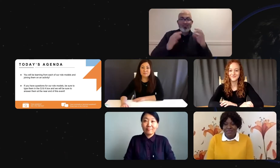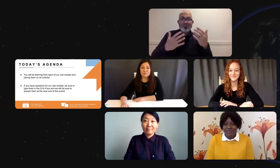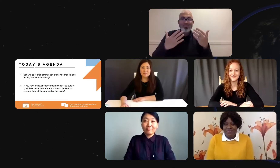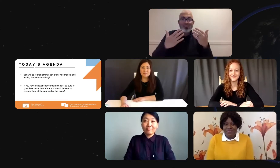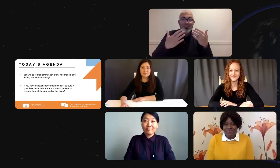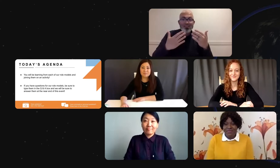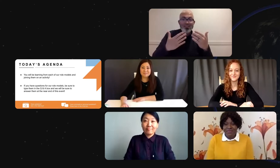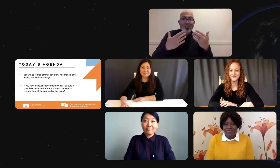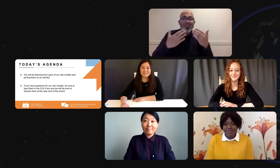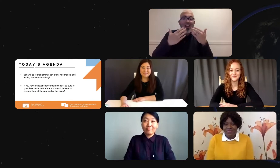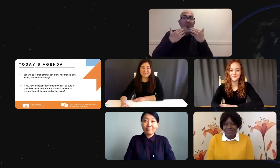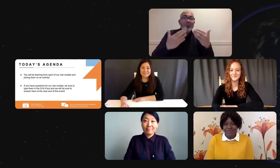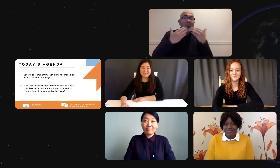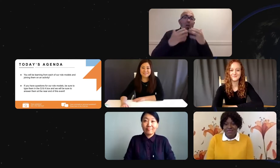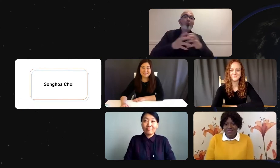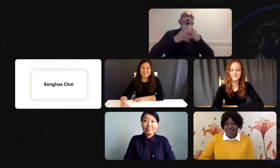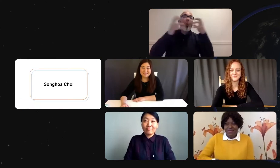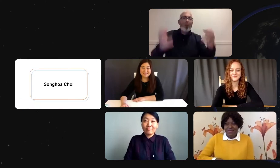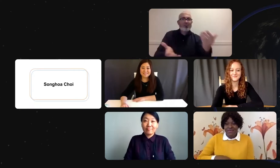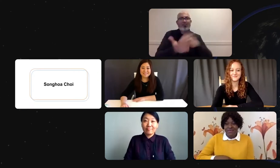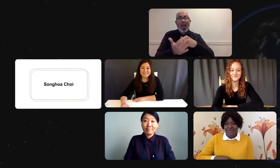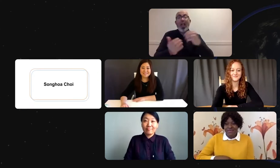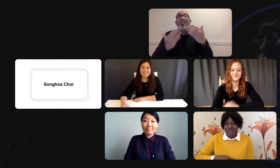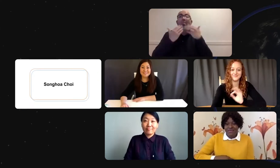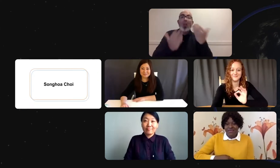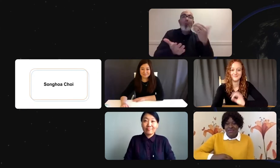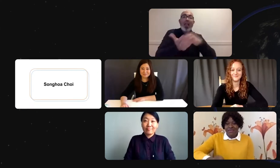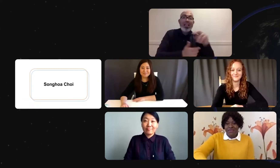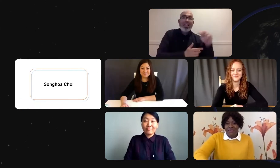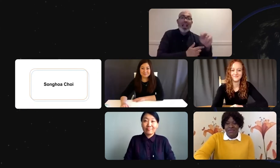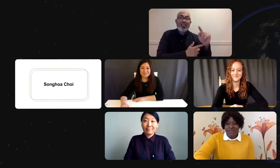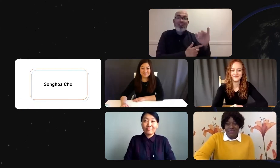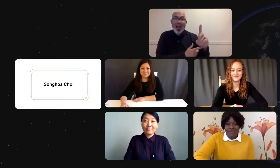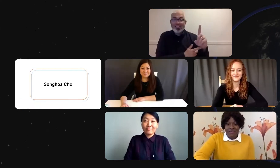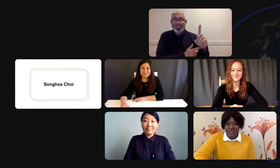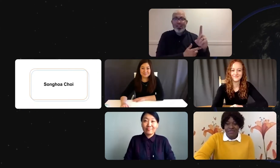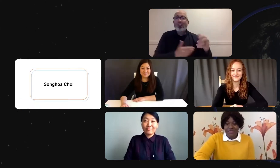Again, thank you NTID.